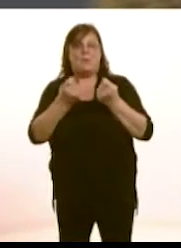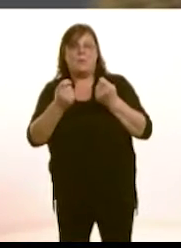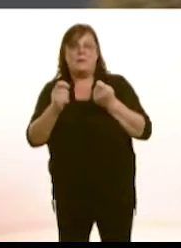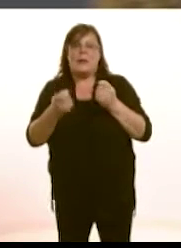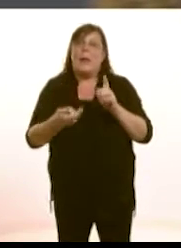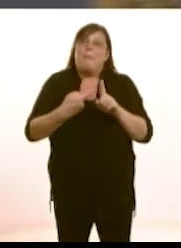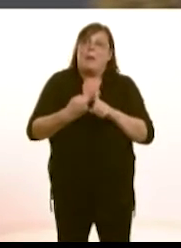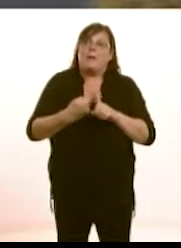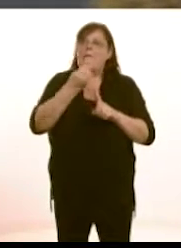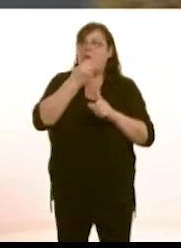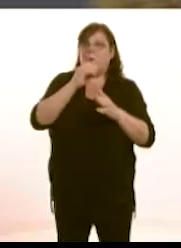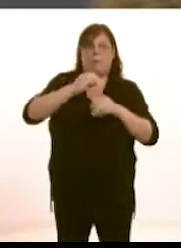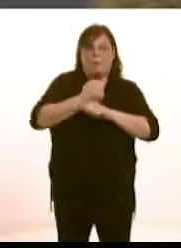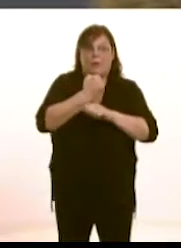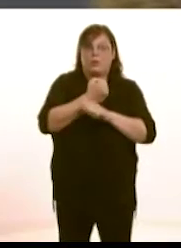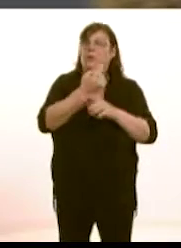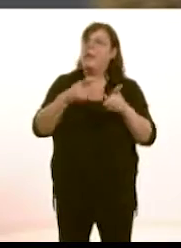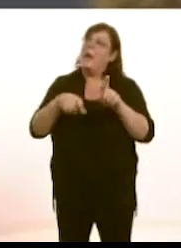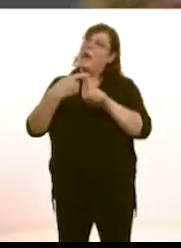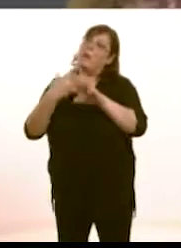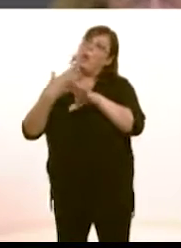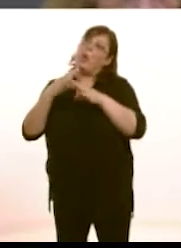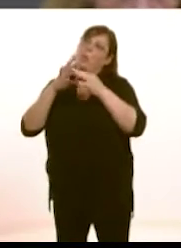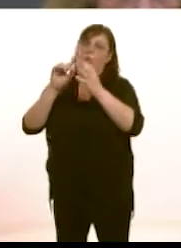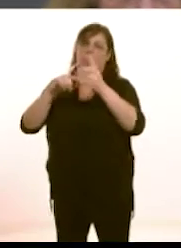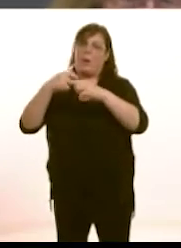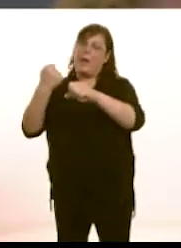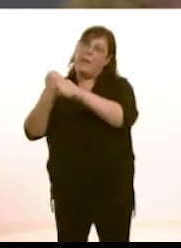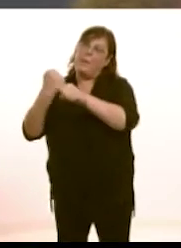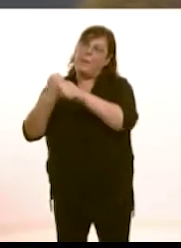production, and is he doing that in concert with the UK Government? Are they on the same hymn sheet?